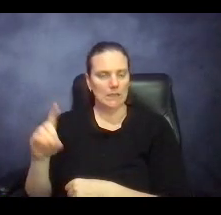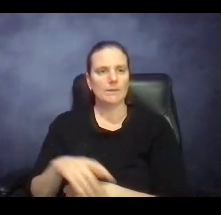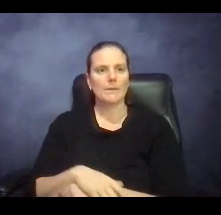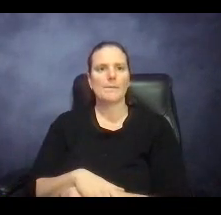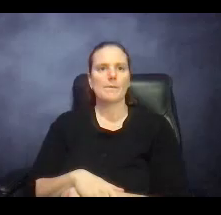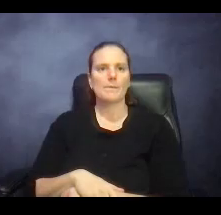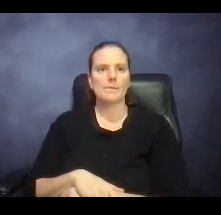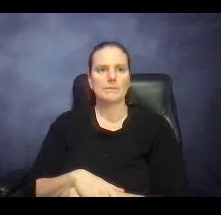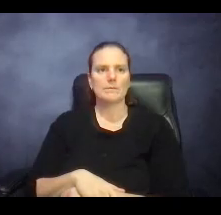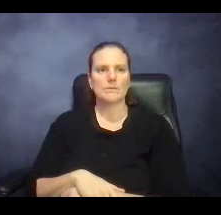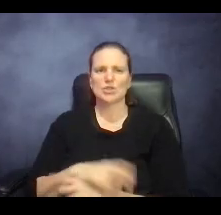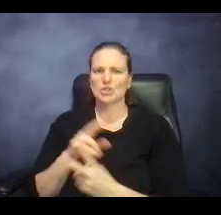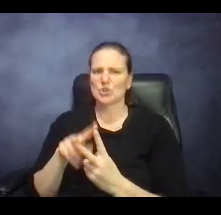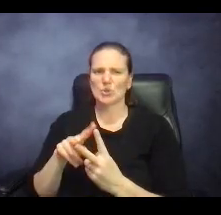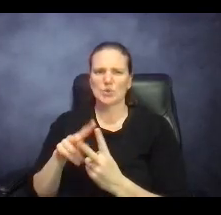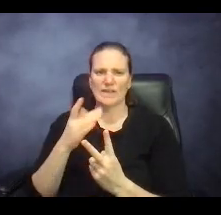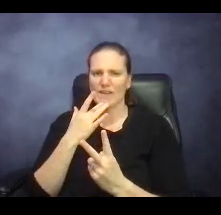I mean those are my two favorite and then sprouted legumes.